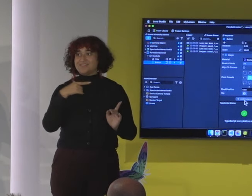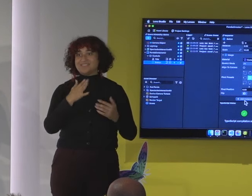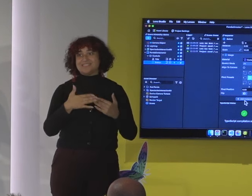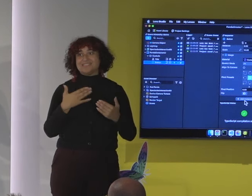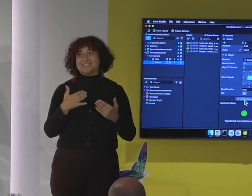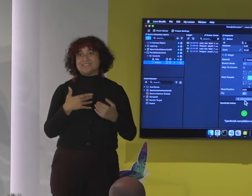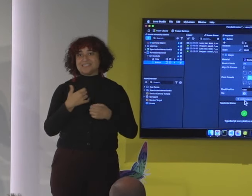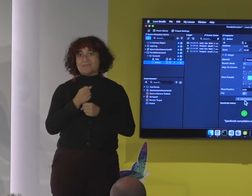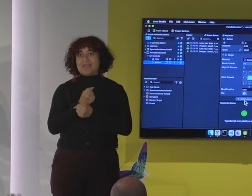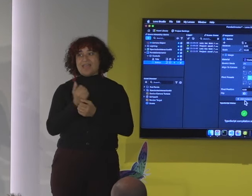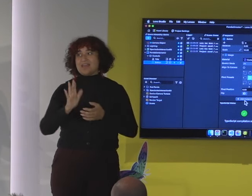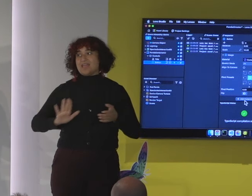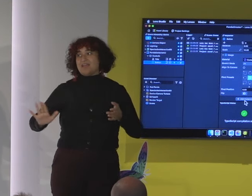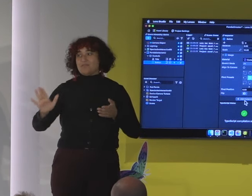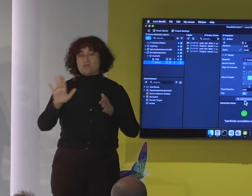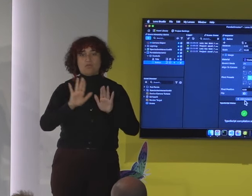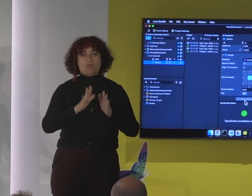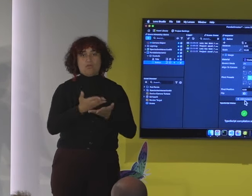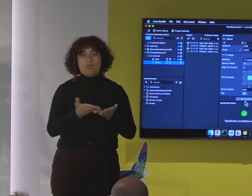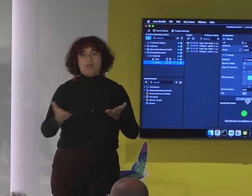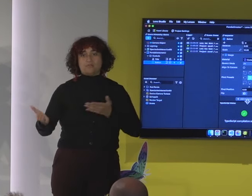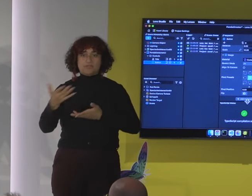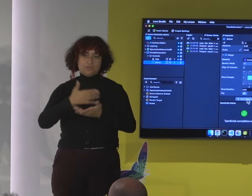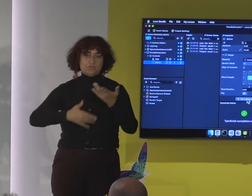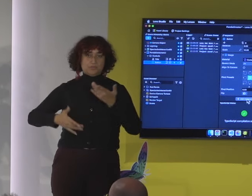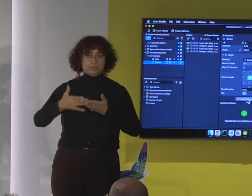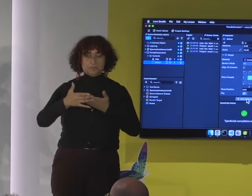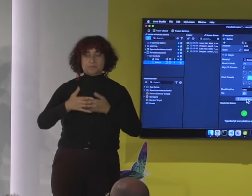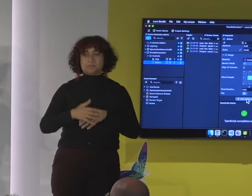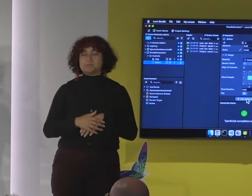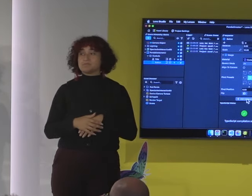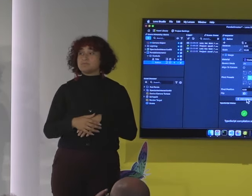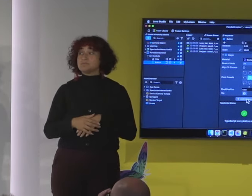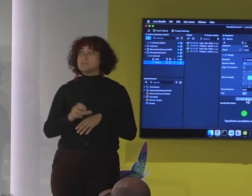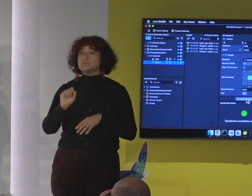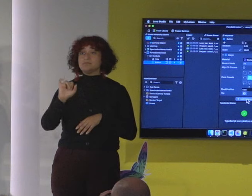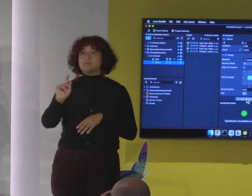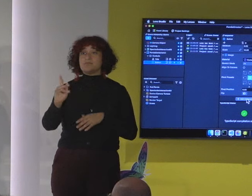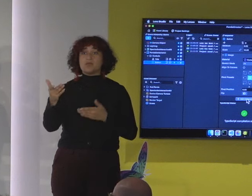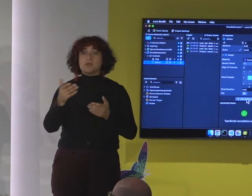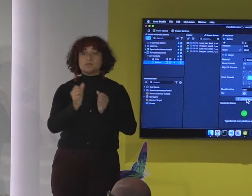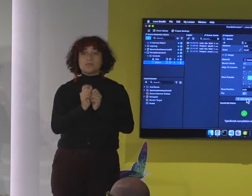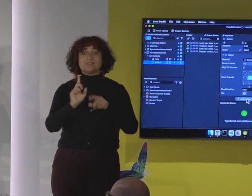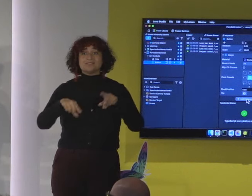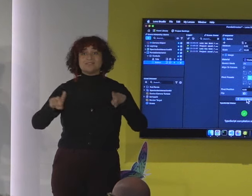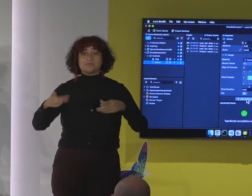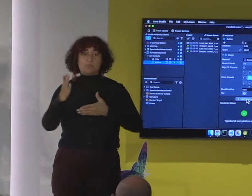to make any of your scene objects interactable. So, SIK comes with different components out-of-the-box.